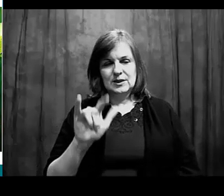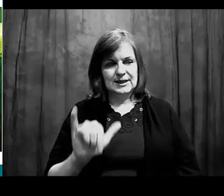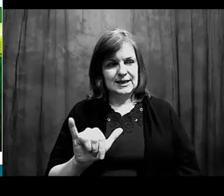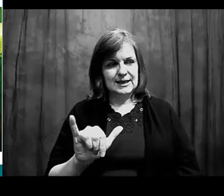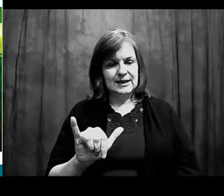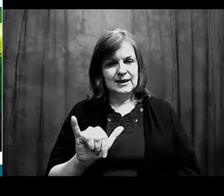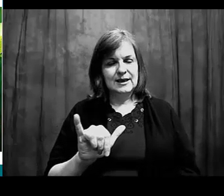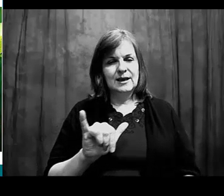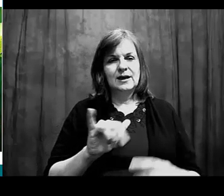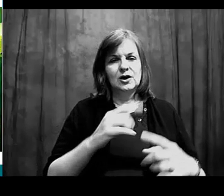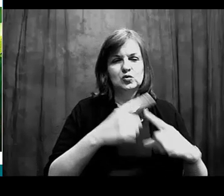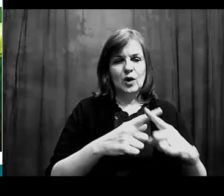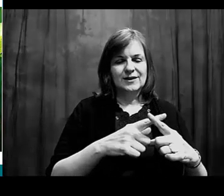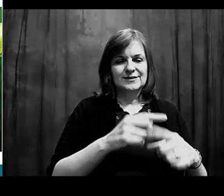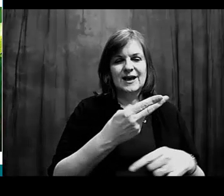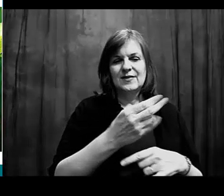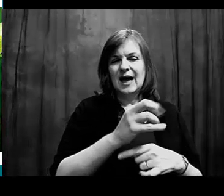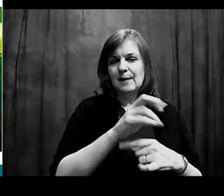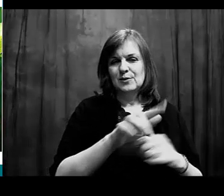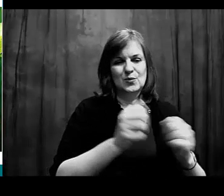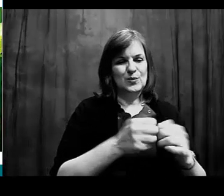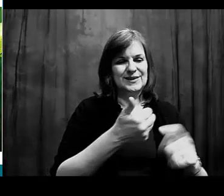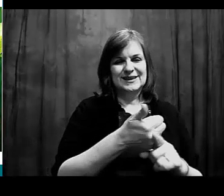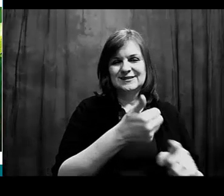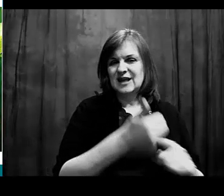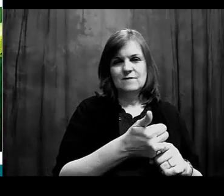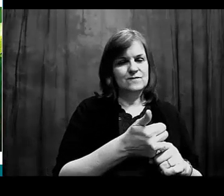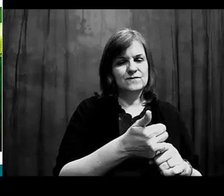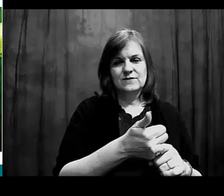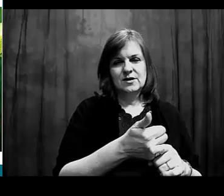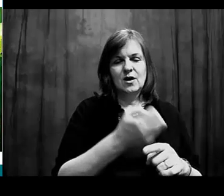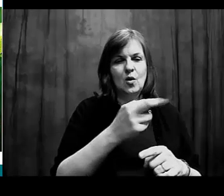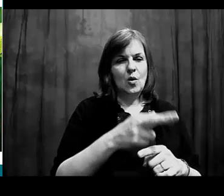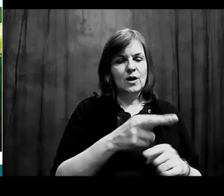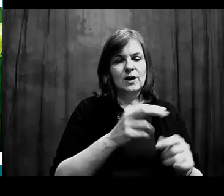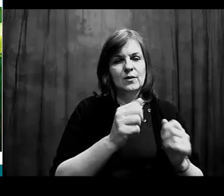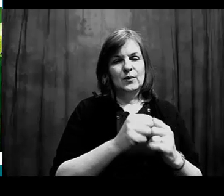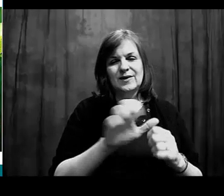viable offspring from those crosses but you cannot asexually cross this hybrid to itself [no self pollination]